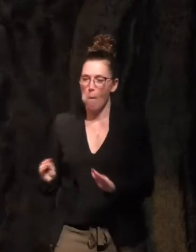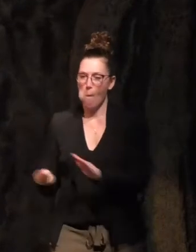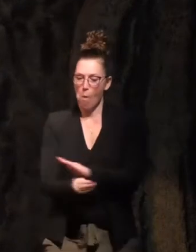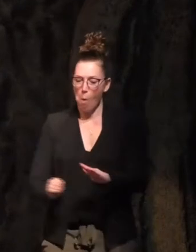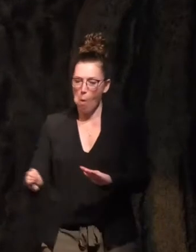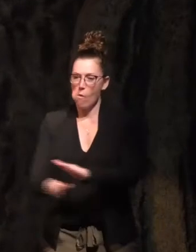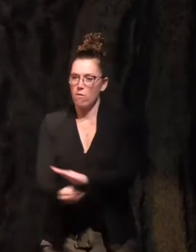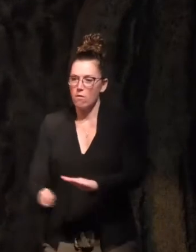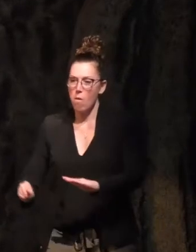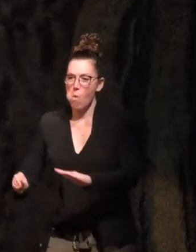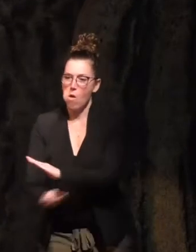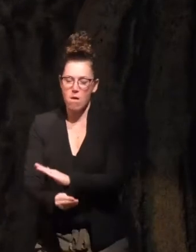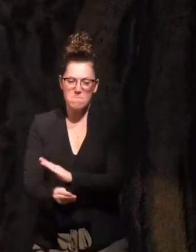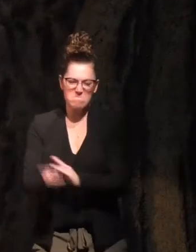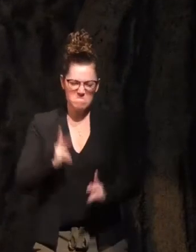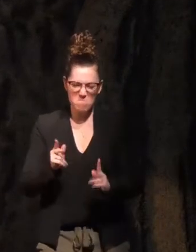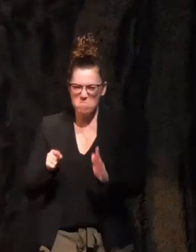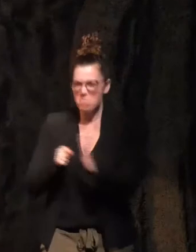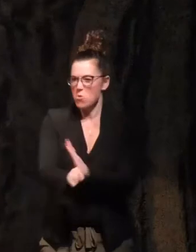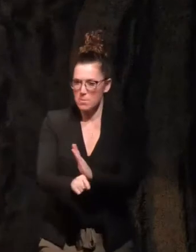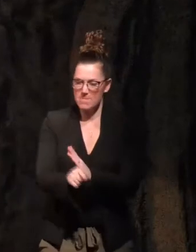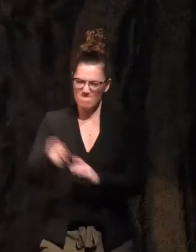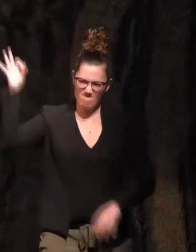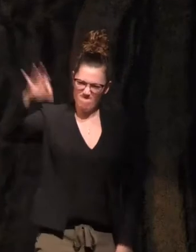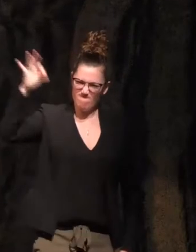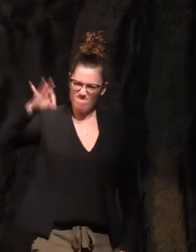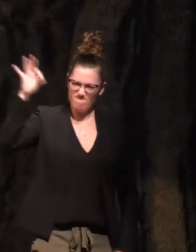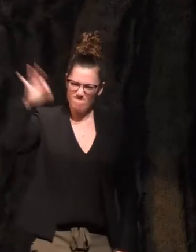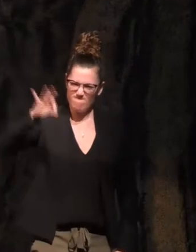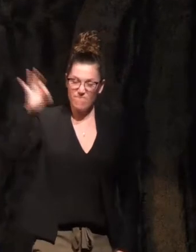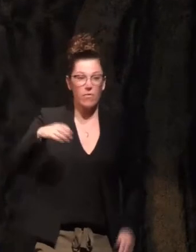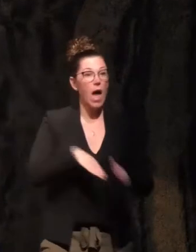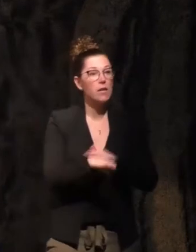in exchange for access to their resources for a very long time indeed,